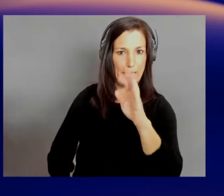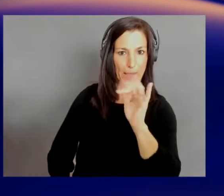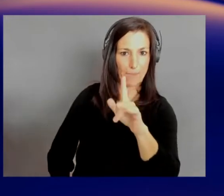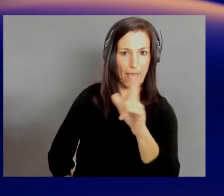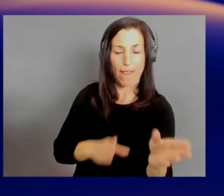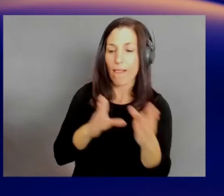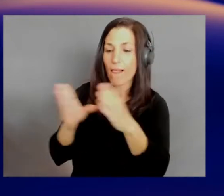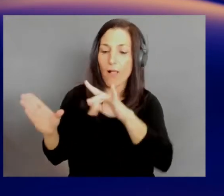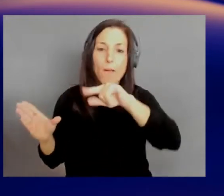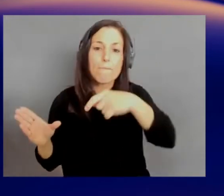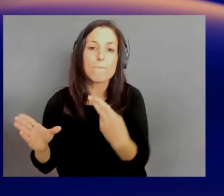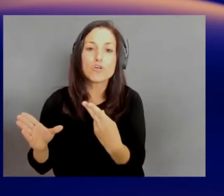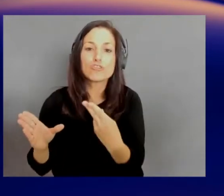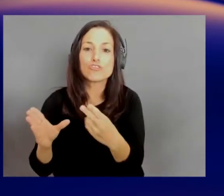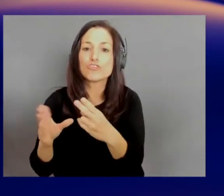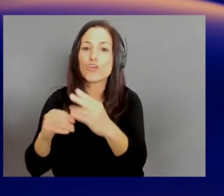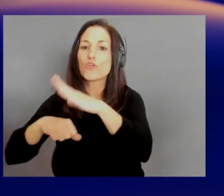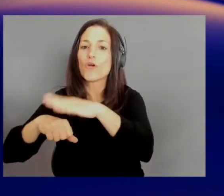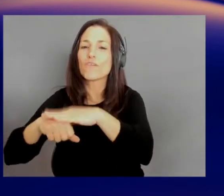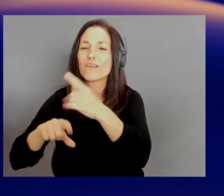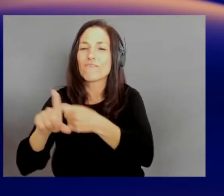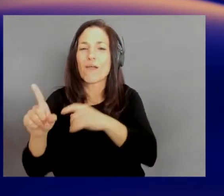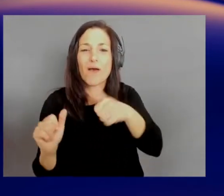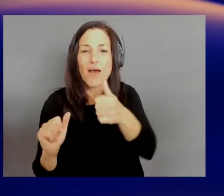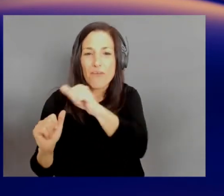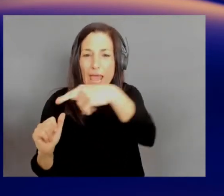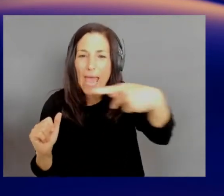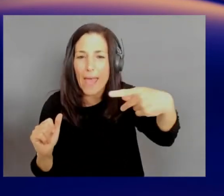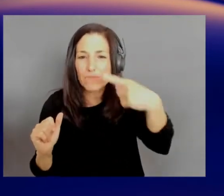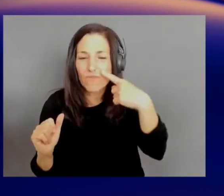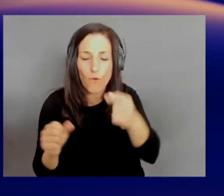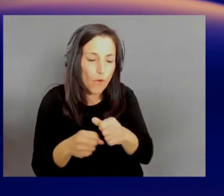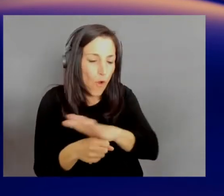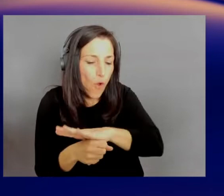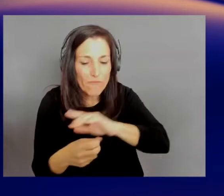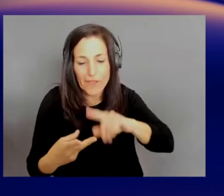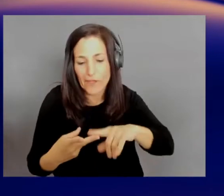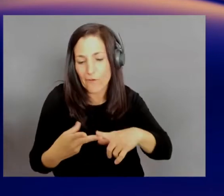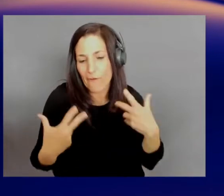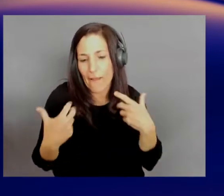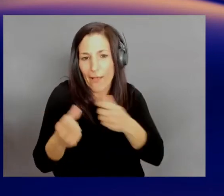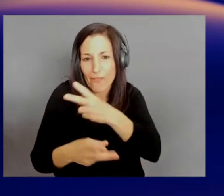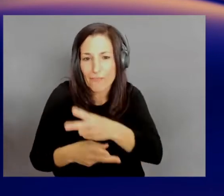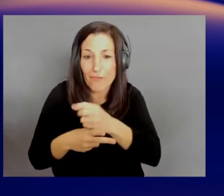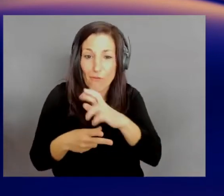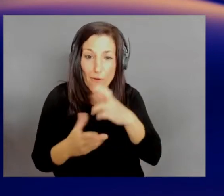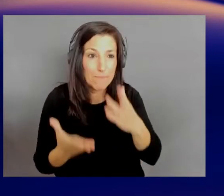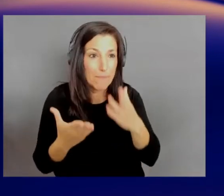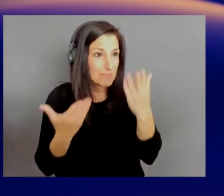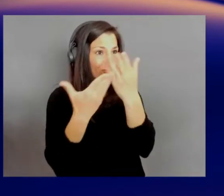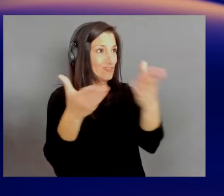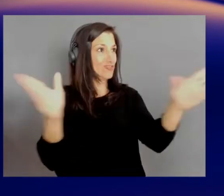for Covid or healthcare, or it might be citizen communications. And in each of these scenarios,